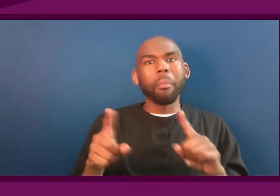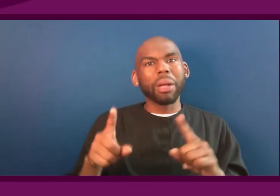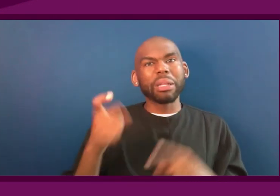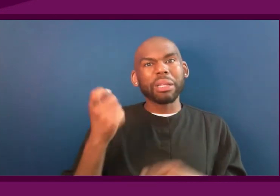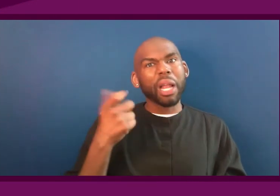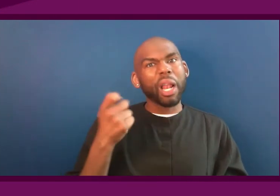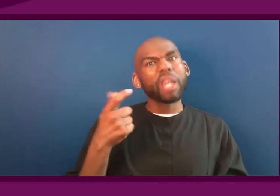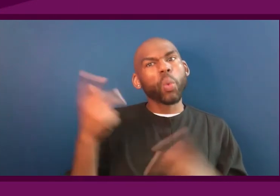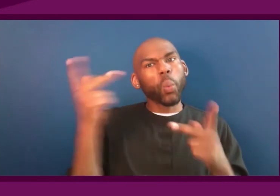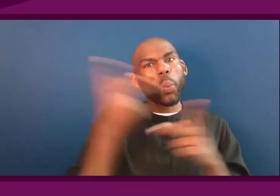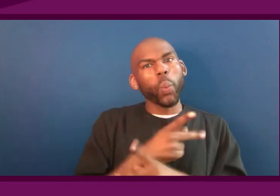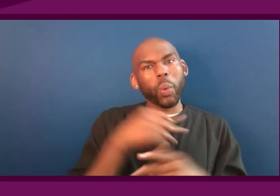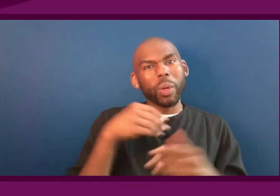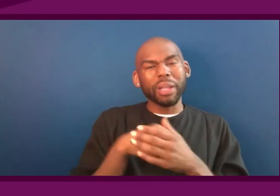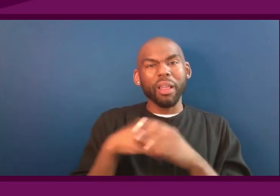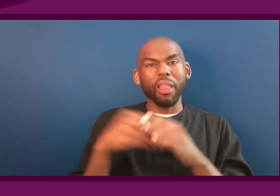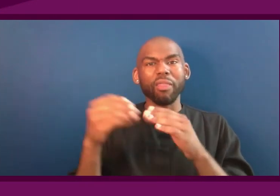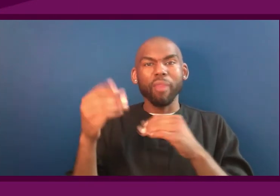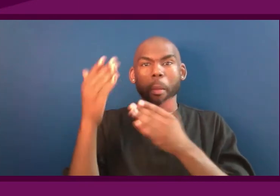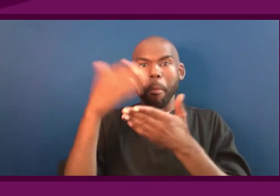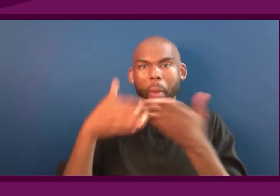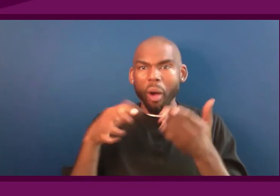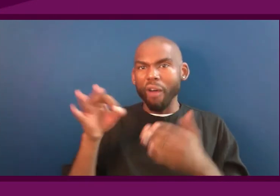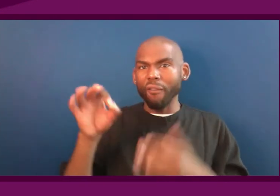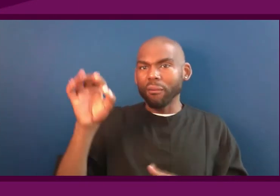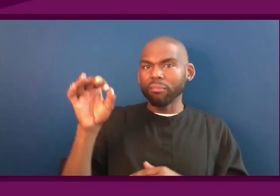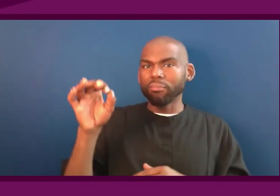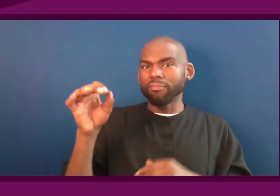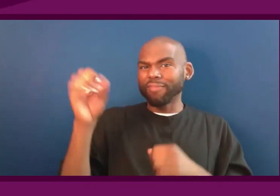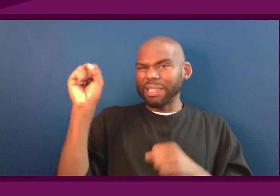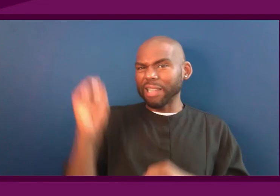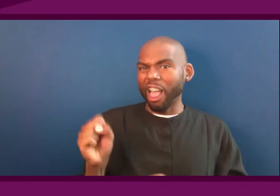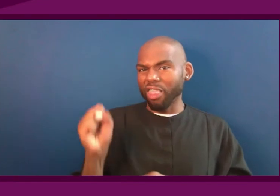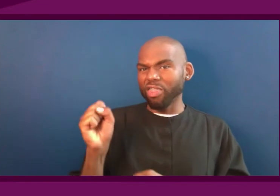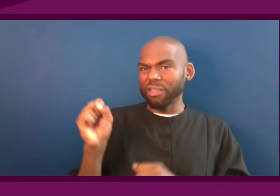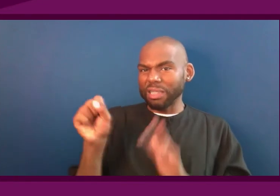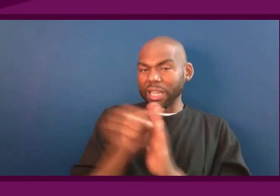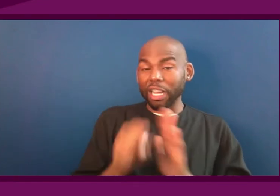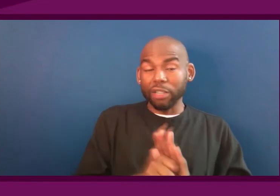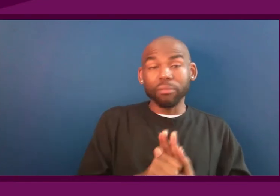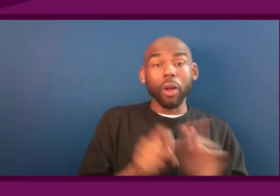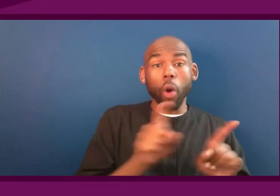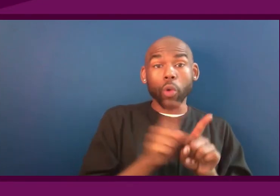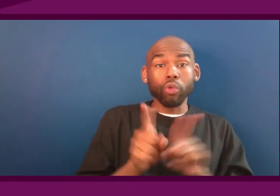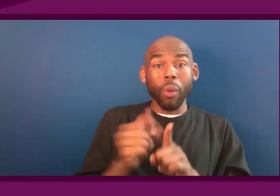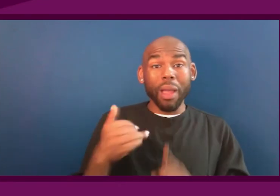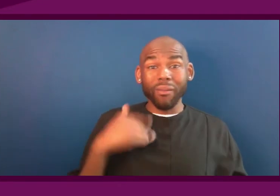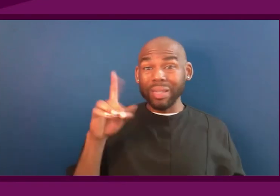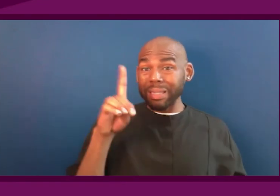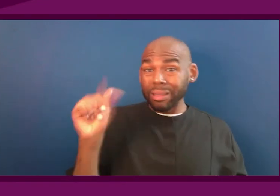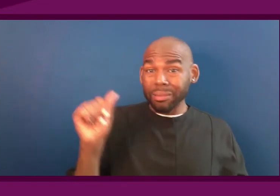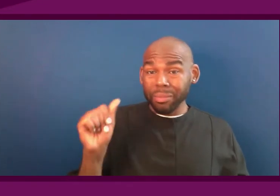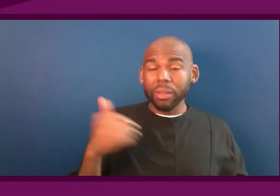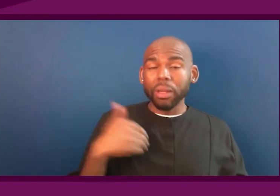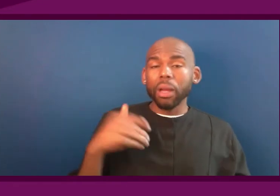he wouldn't live past five. Debra Ruh: Well, he just celebrated his birthday. I think he's 47. He's got this- Ashley Inkumsah: Sounds amazing.